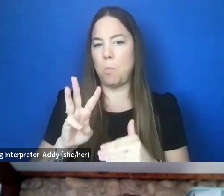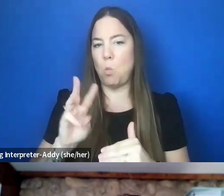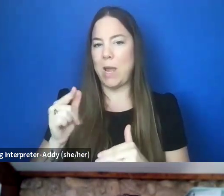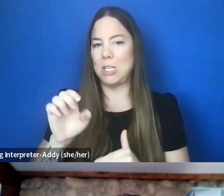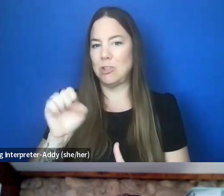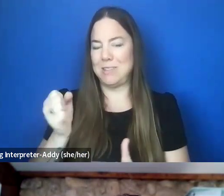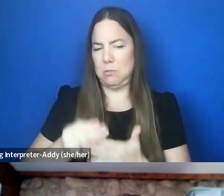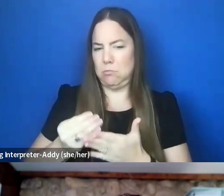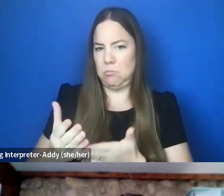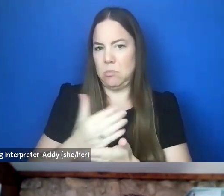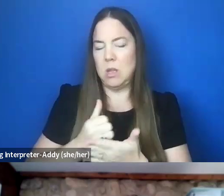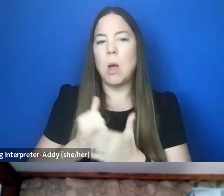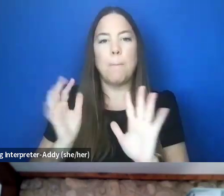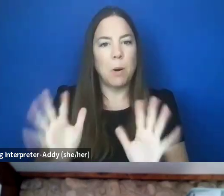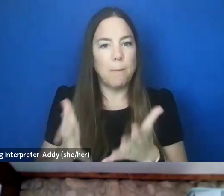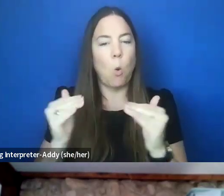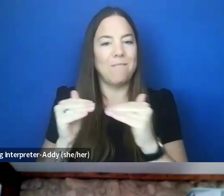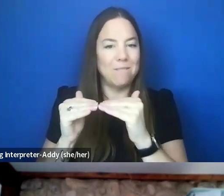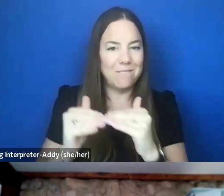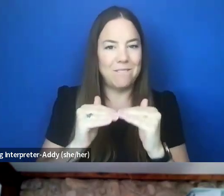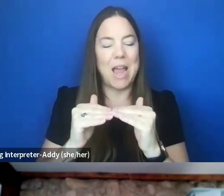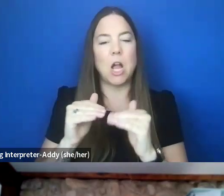Don Dew: for people with disabilities. Don Dew: And so this